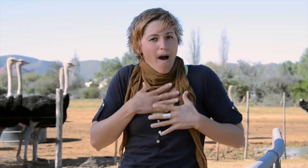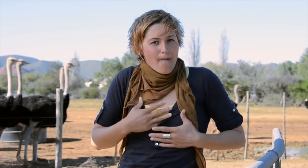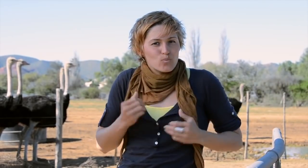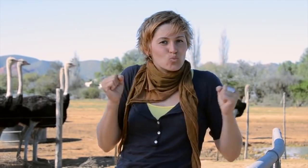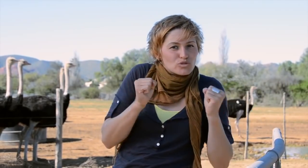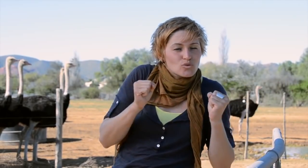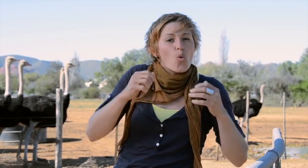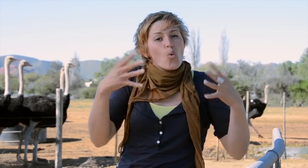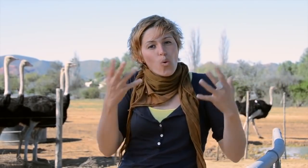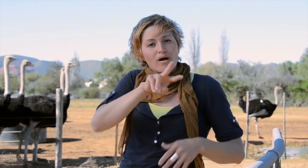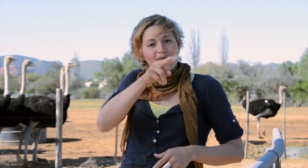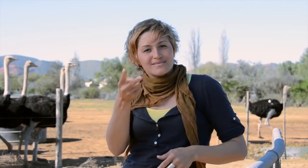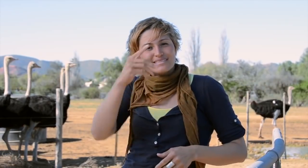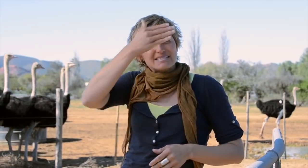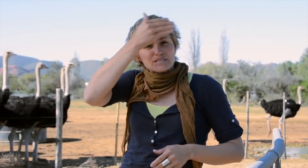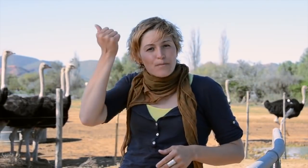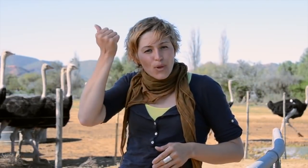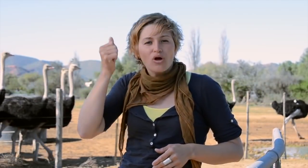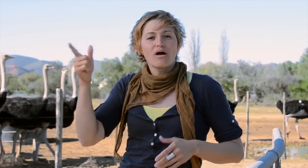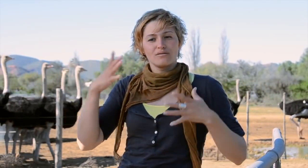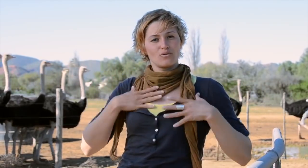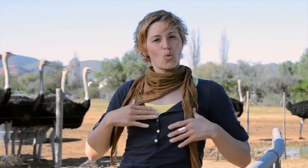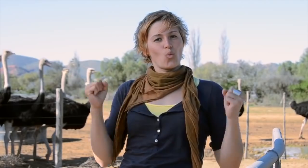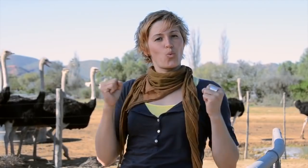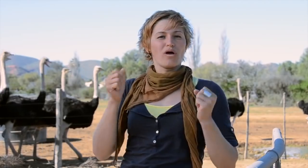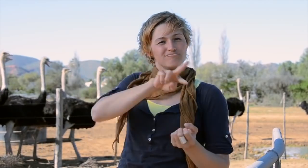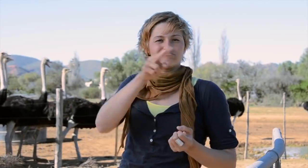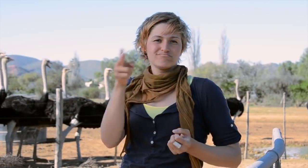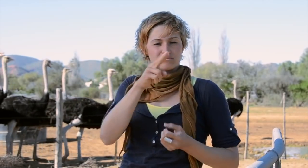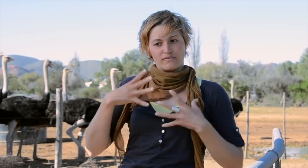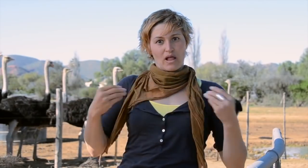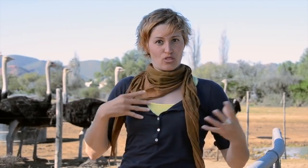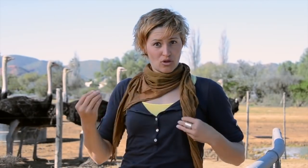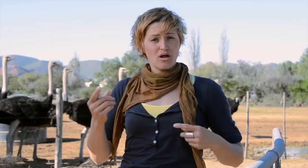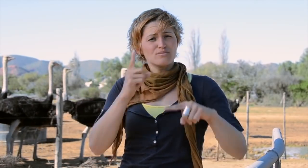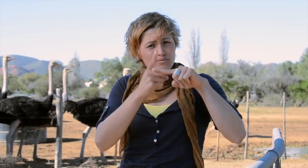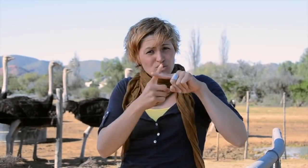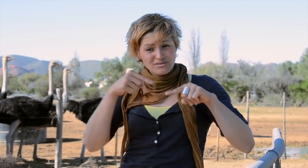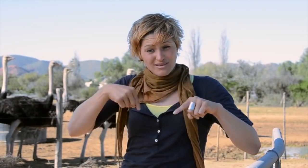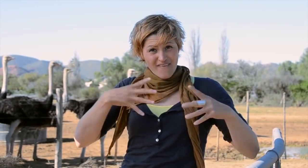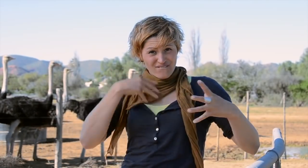unlike other birds that have natural oils to repel water.